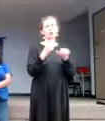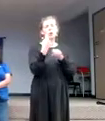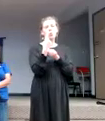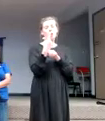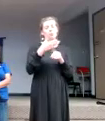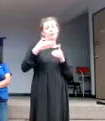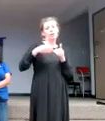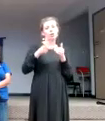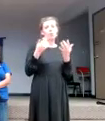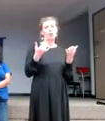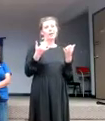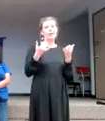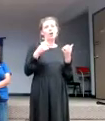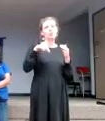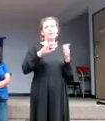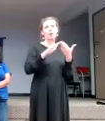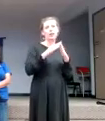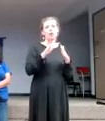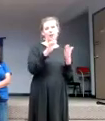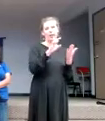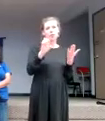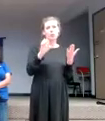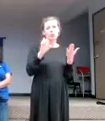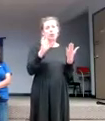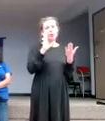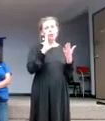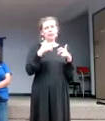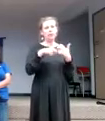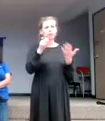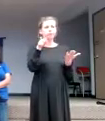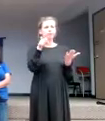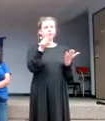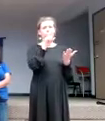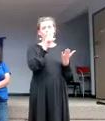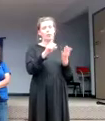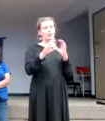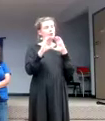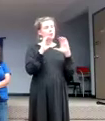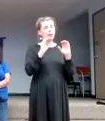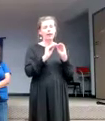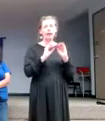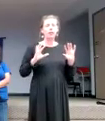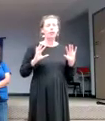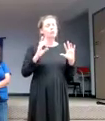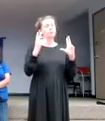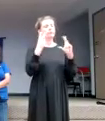it up right now in the downtown area of Elsinore. It'll be difficult, but honestly it's really communication. And what we do is we minimize